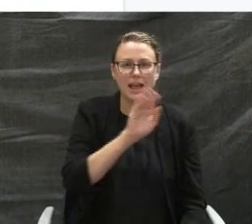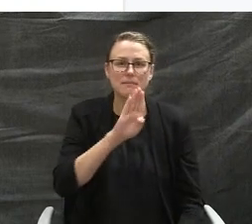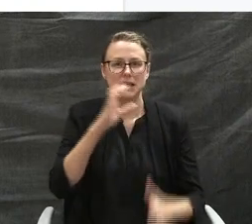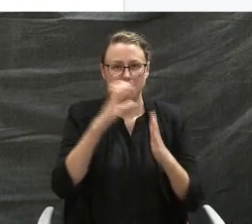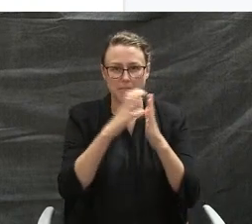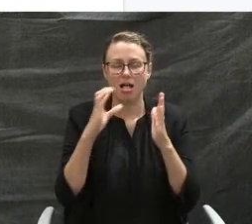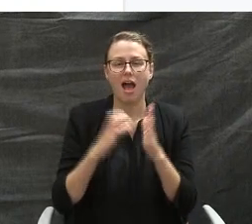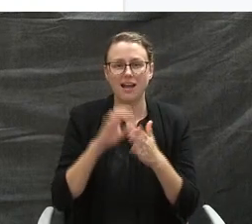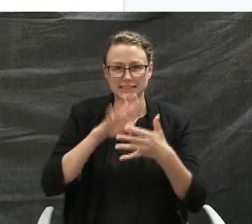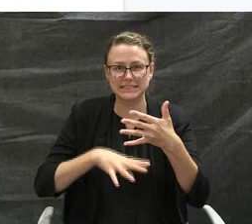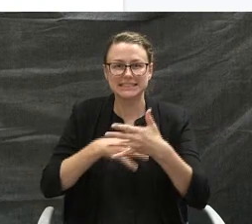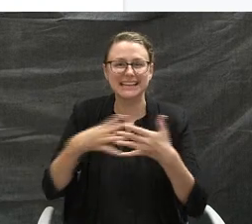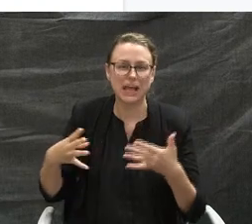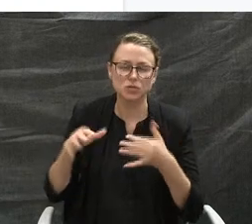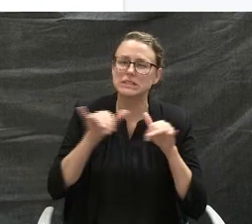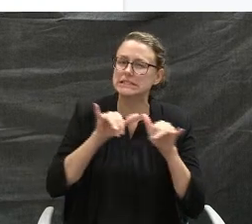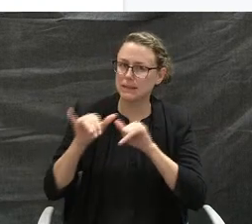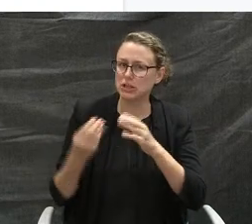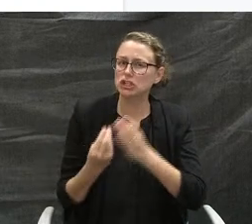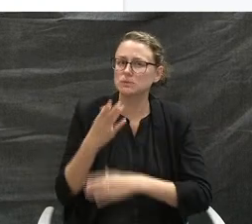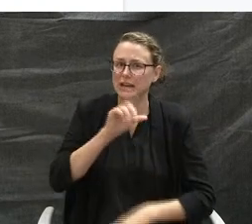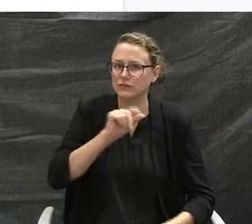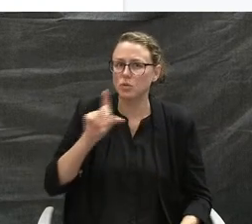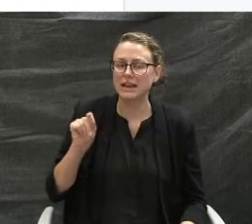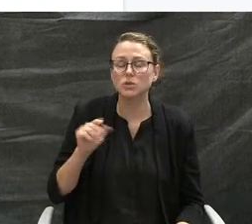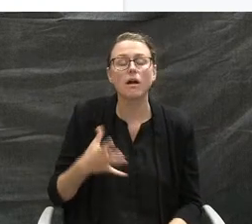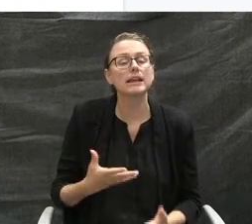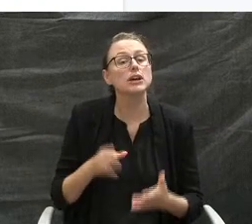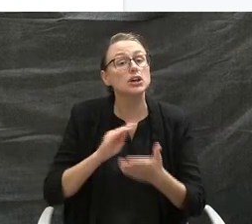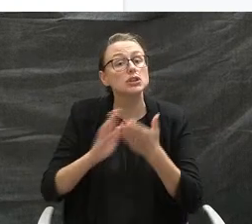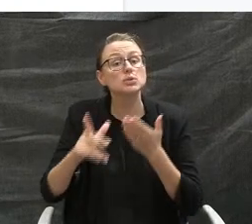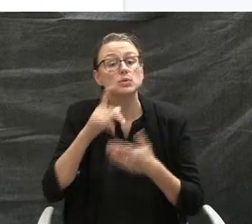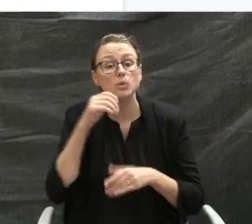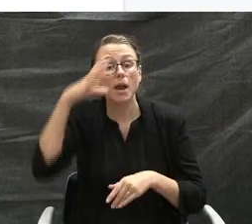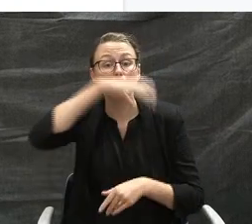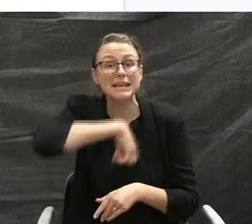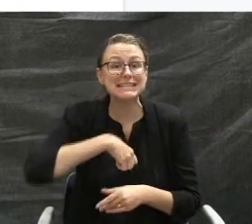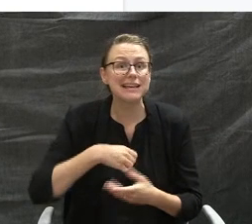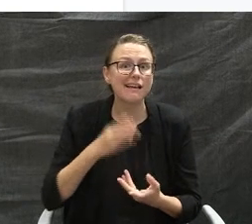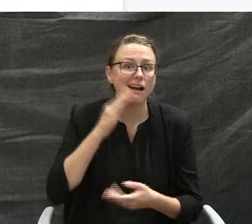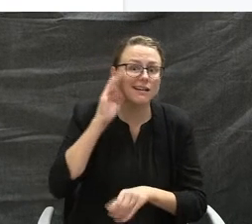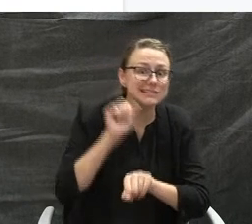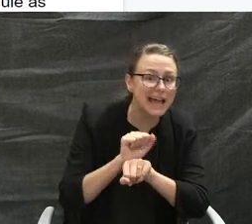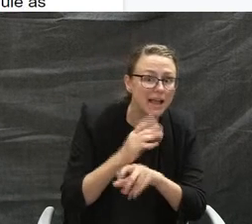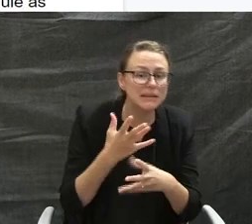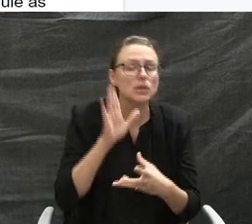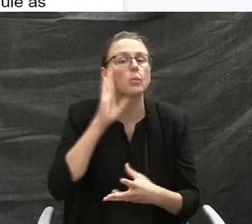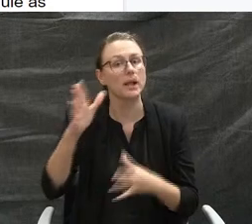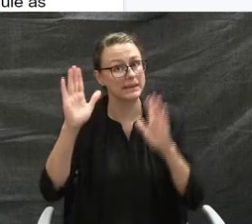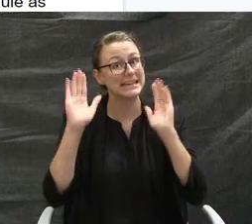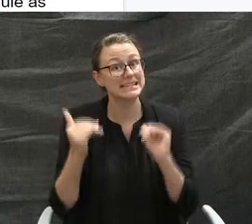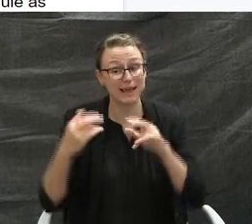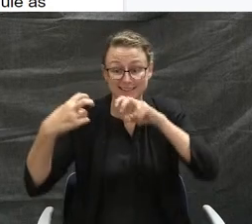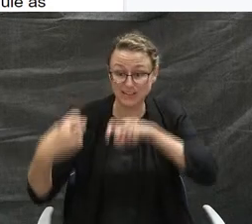students that are missing assignments are in need of extra support would be expected to work with the teacher during the